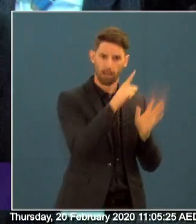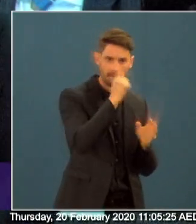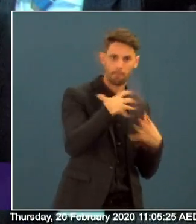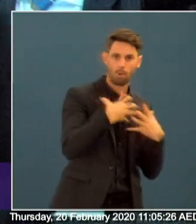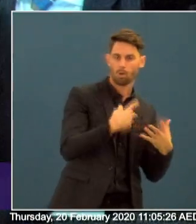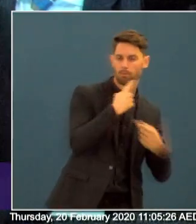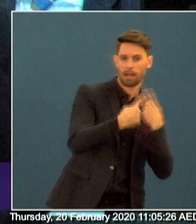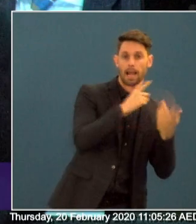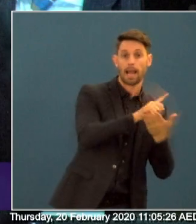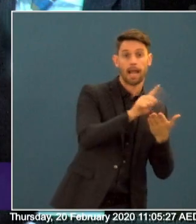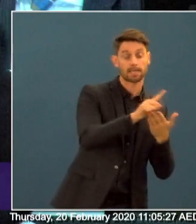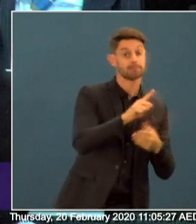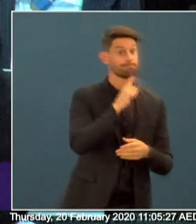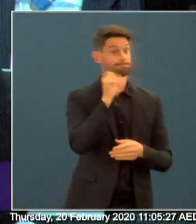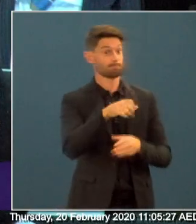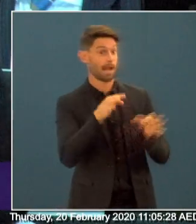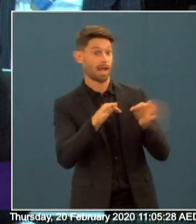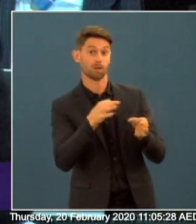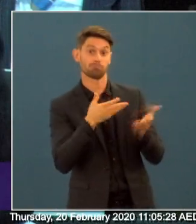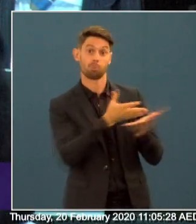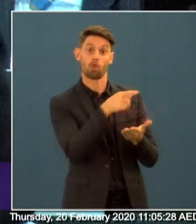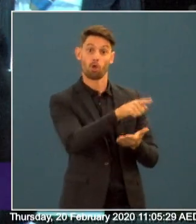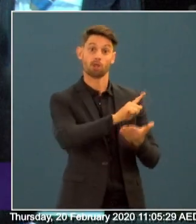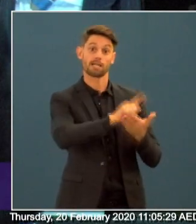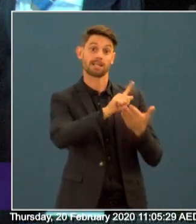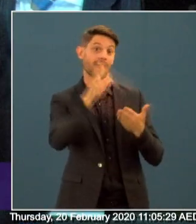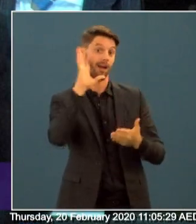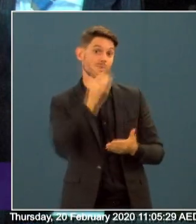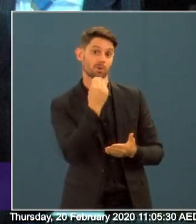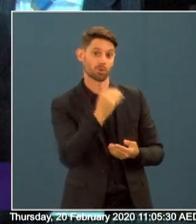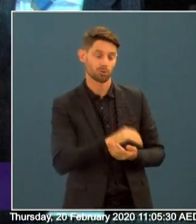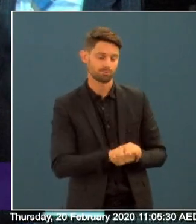Now I want to turn to the importance of a human rights framework,